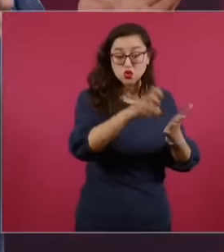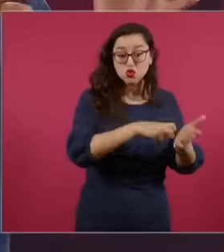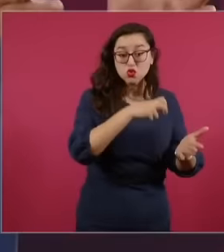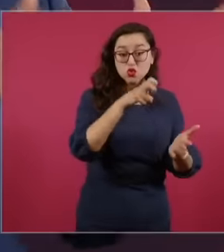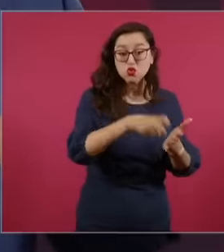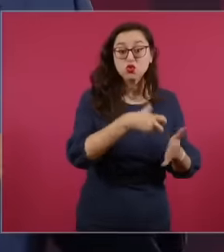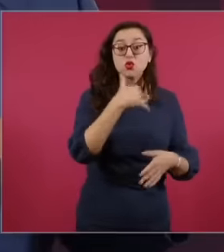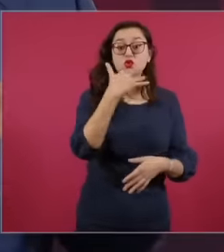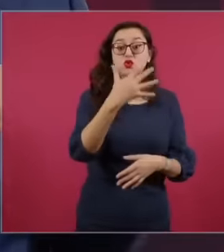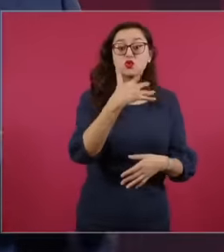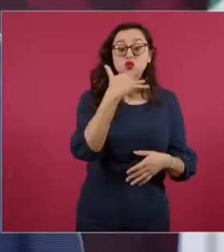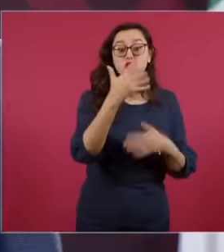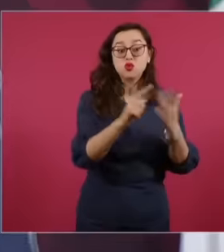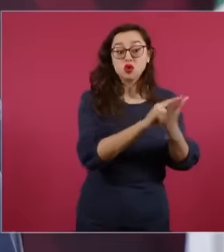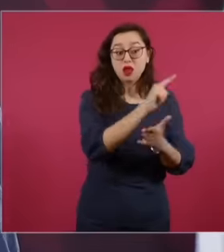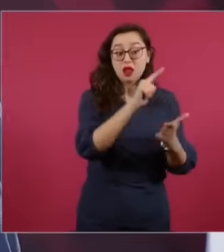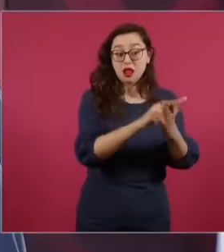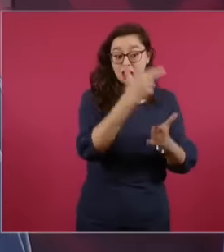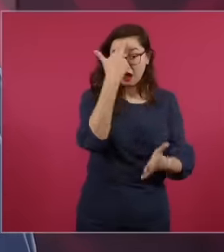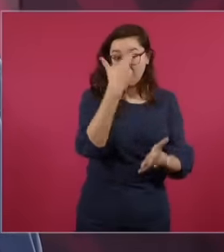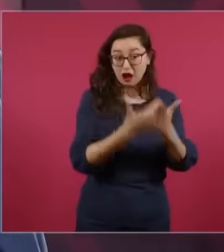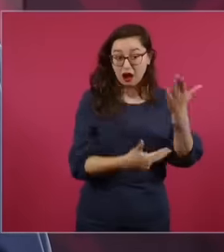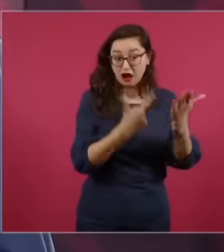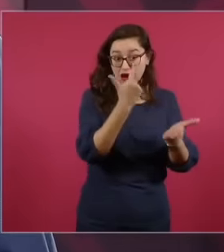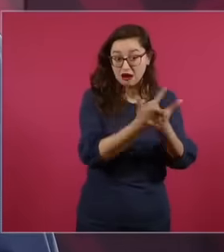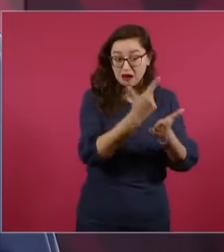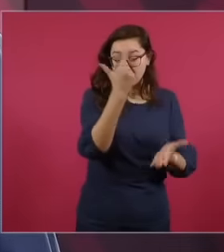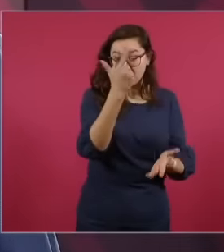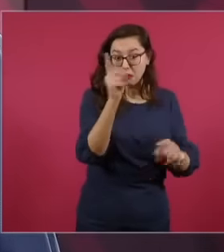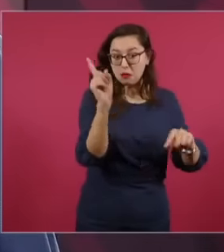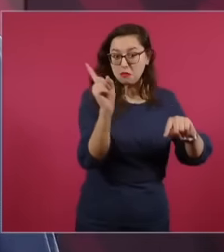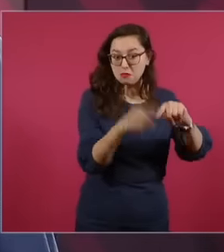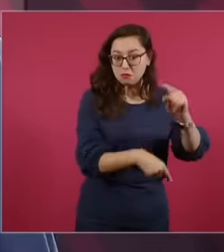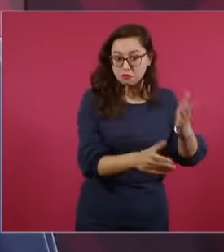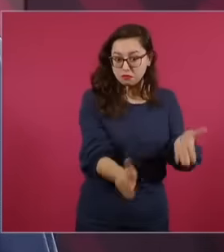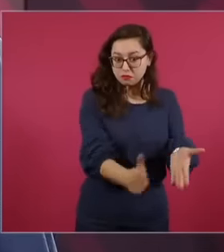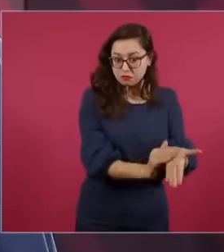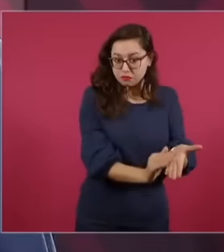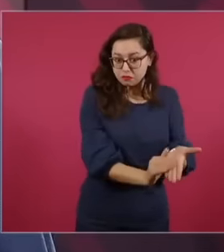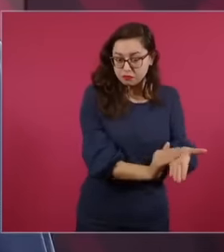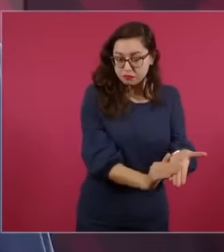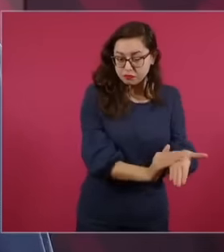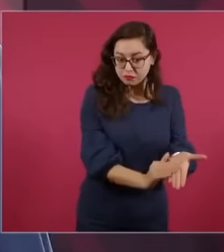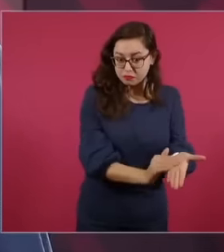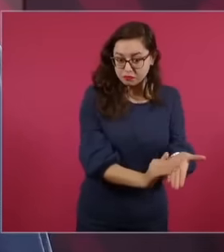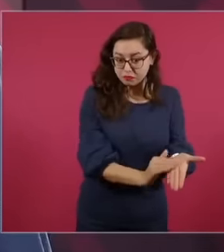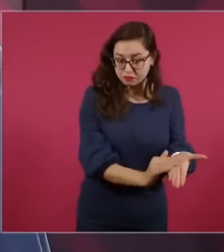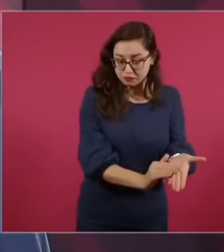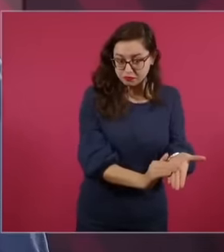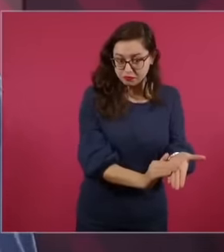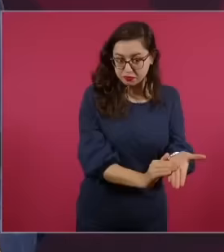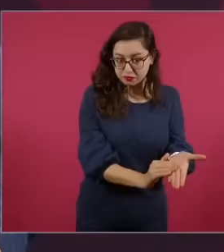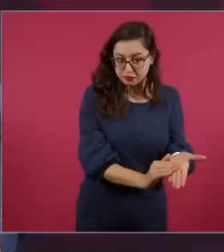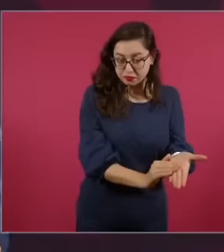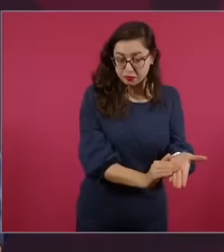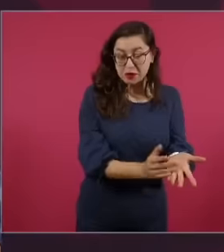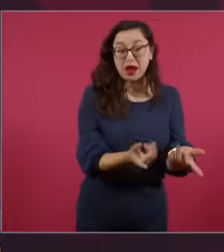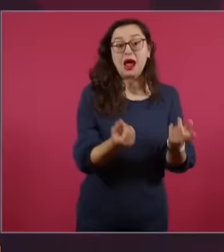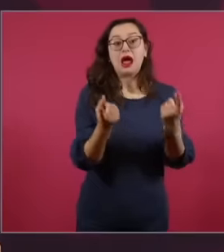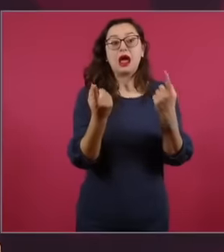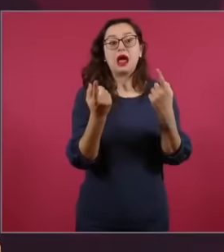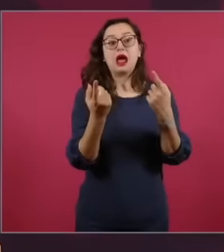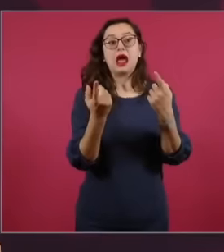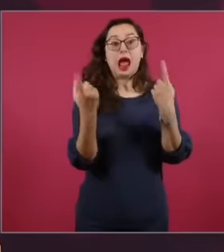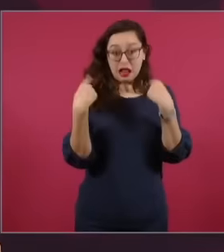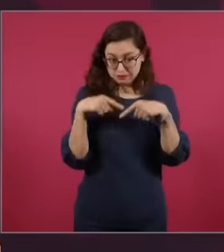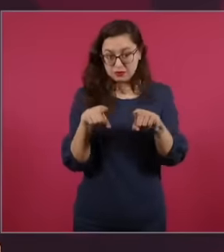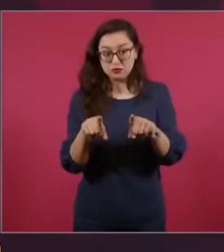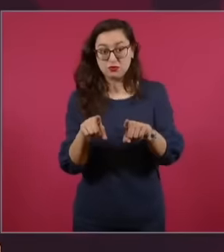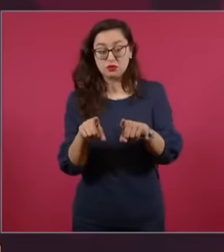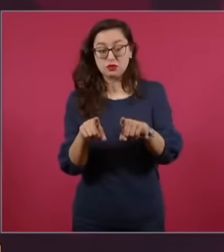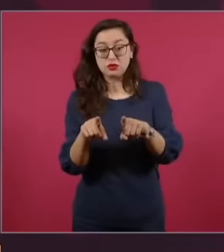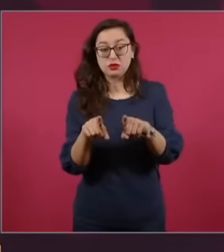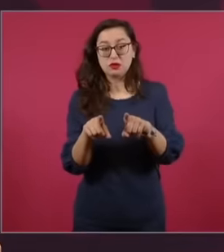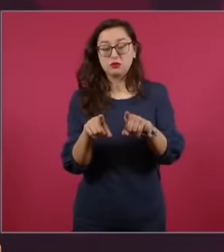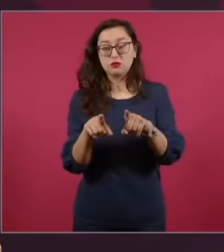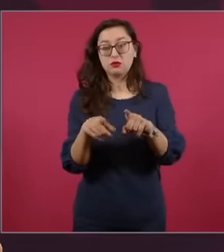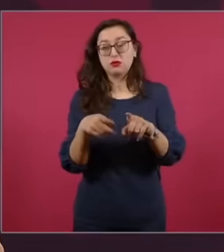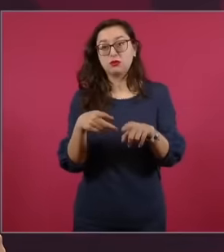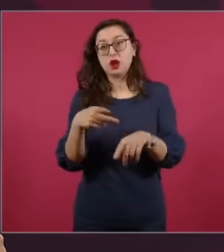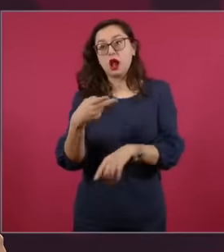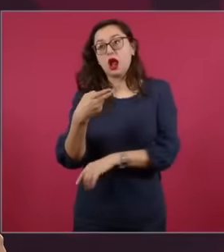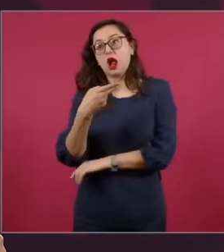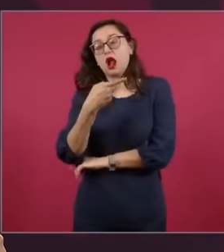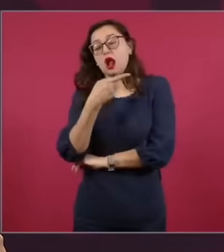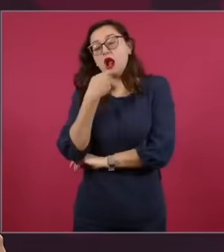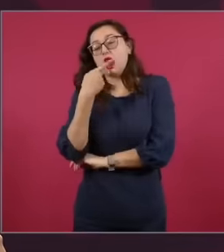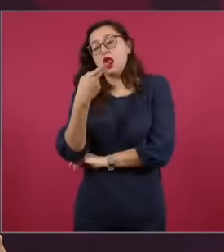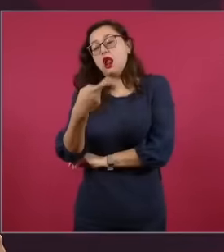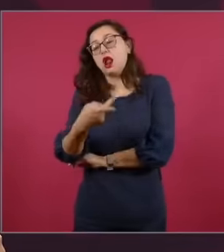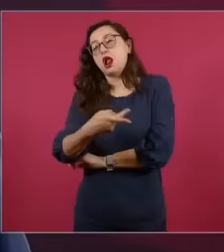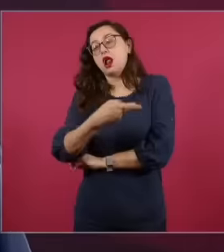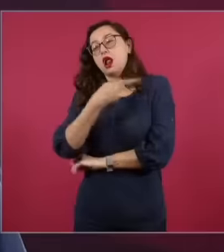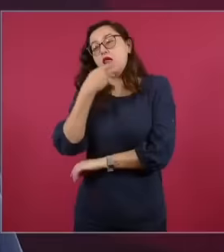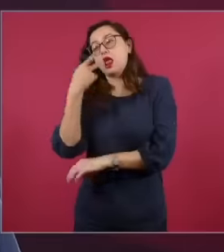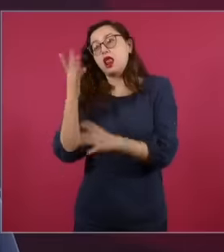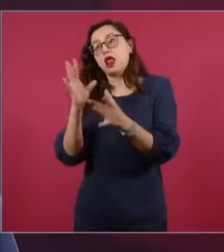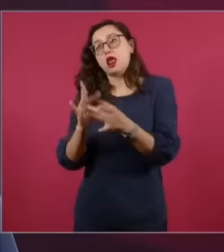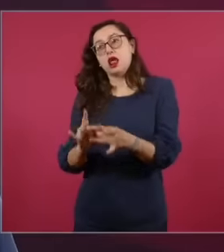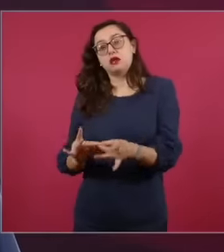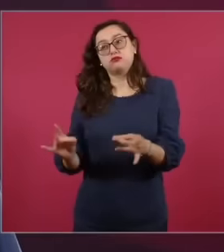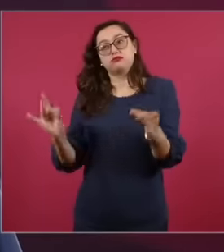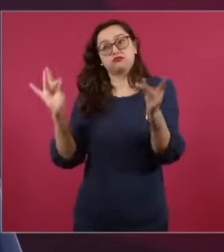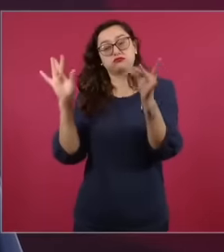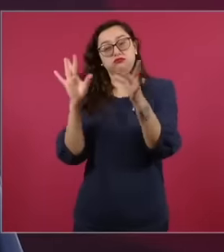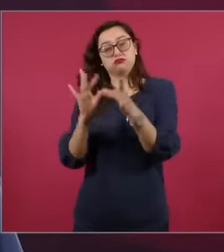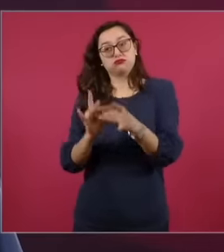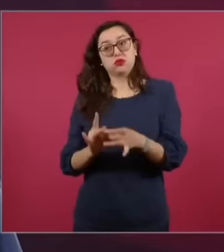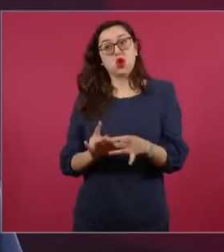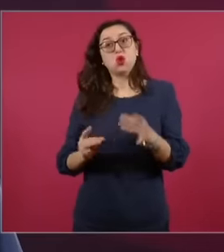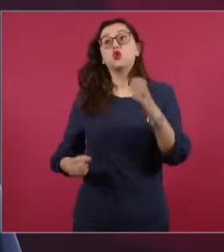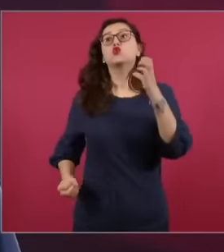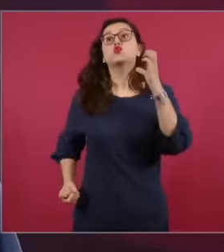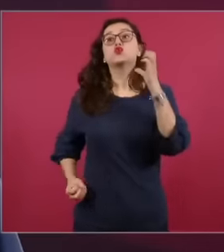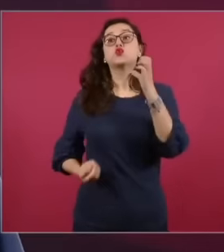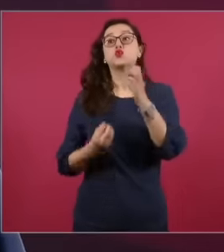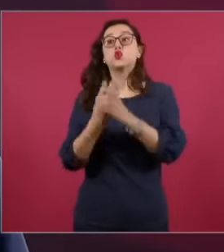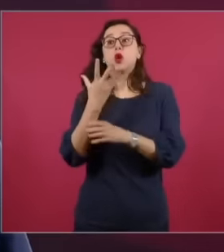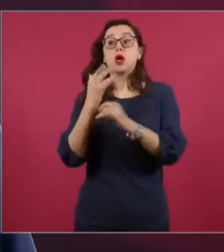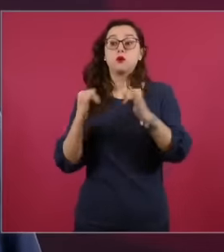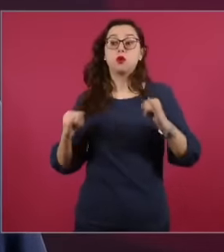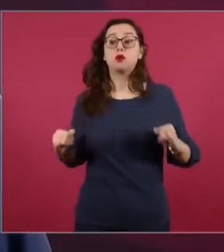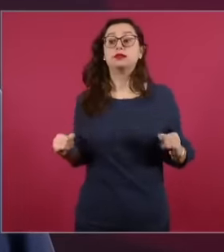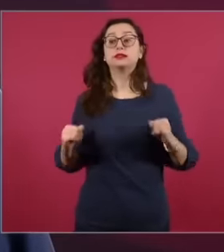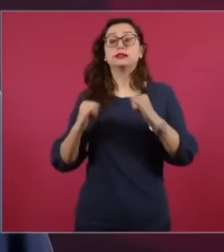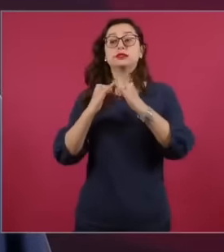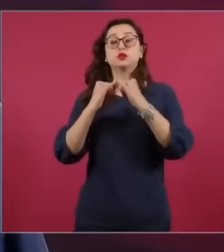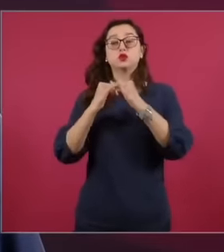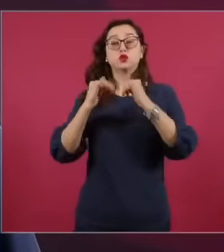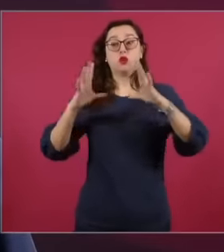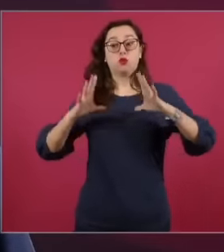corruption is not considered a crime and at the same time they are beginning to talk about creating an anti-corruption body